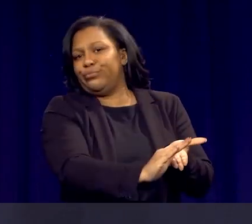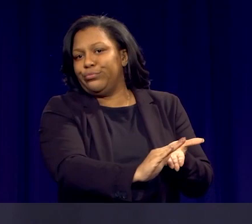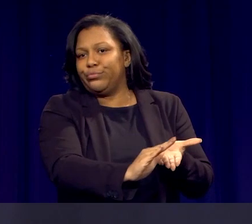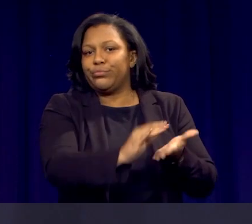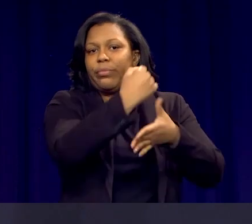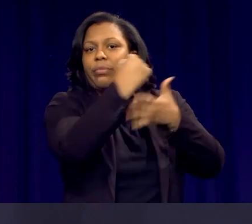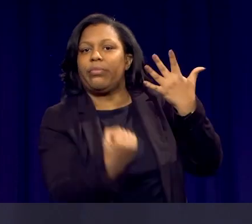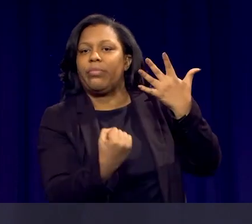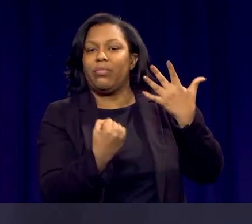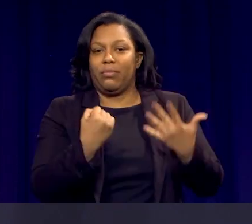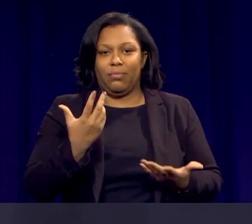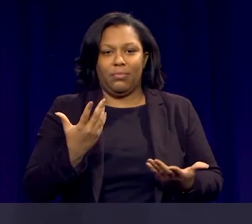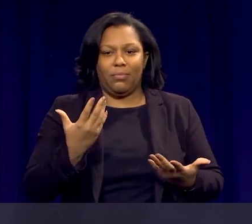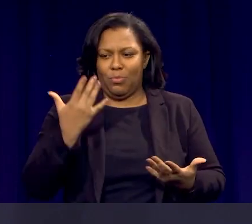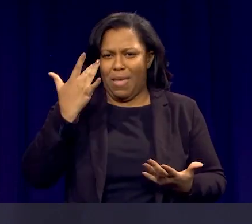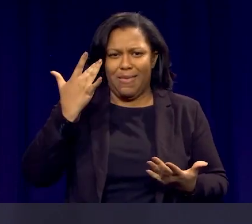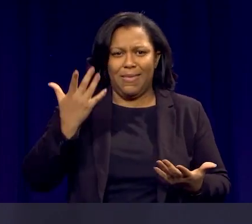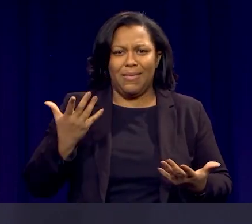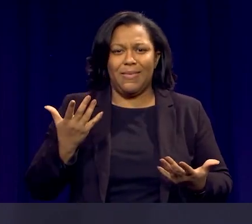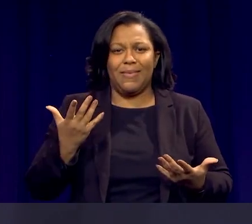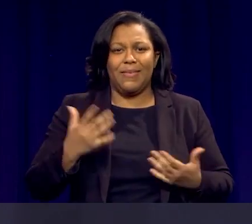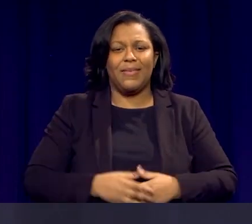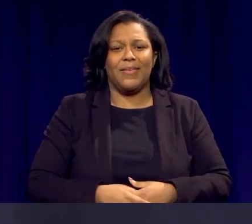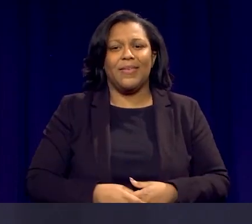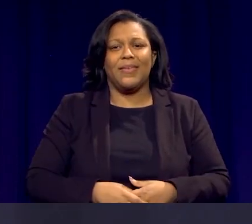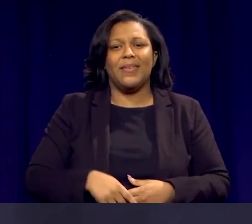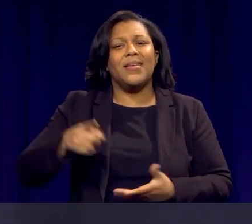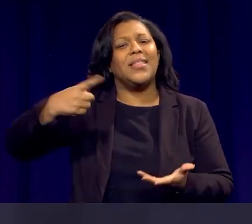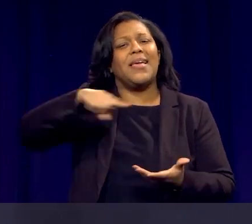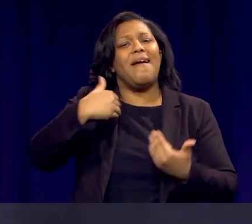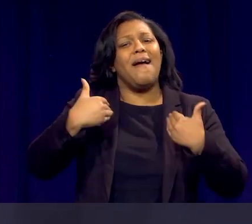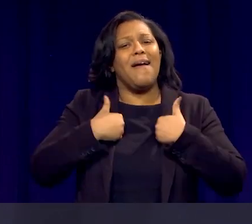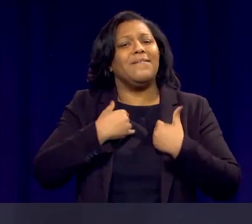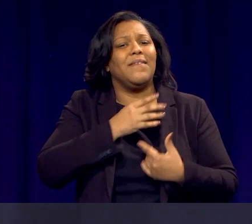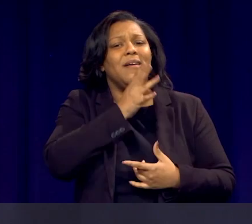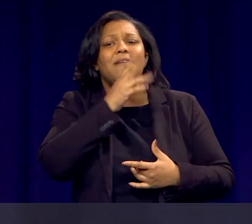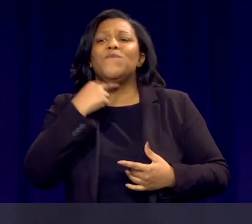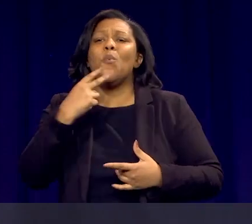But we shouldn't be shoved over in a corner because they don't have, necessarily,